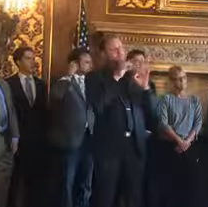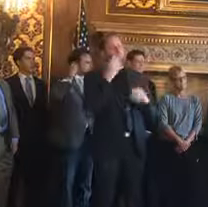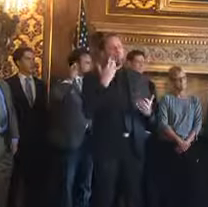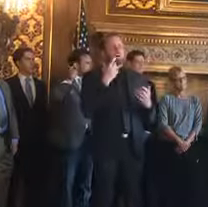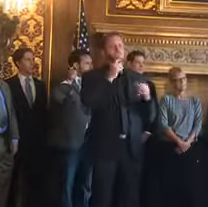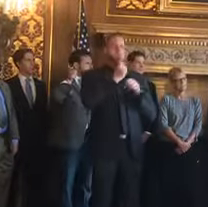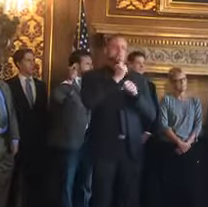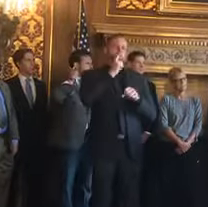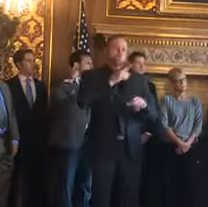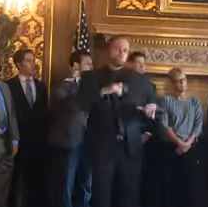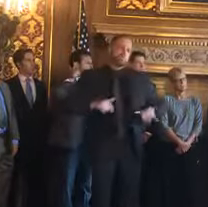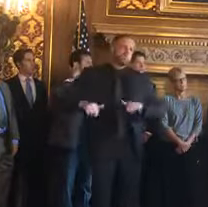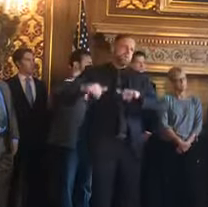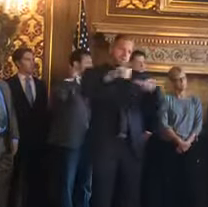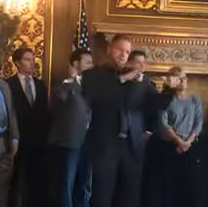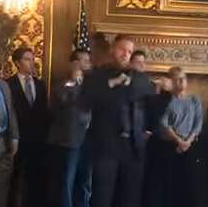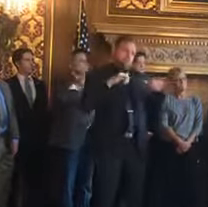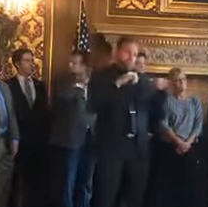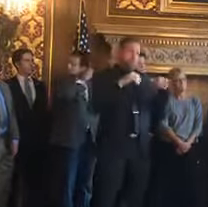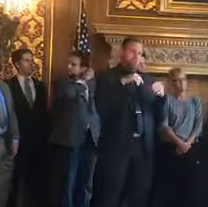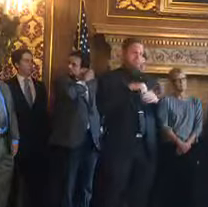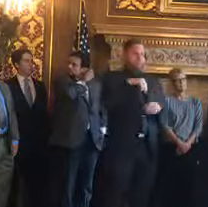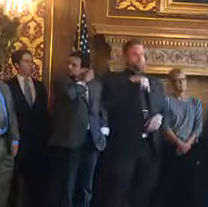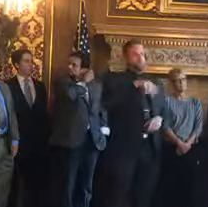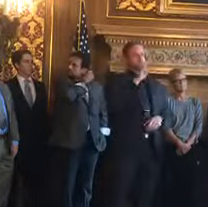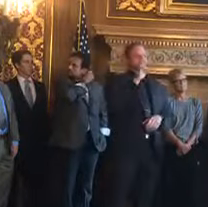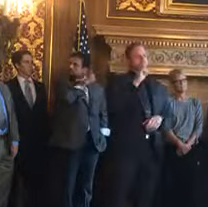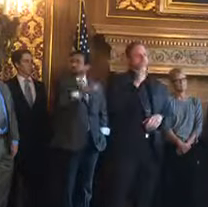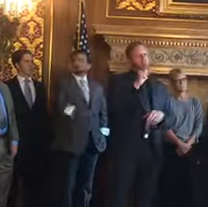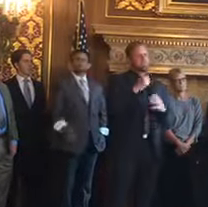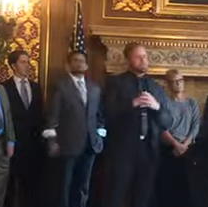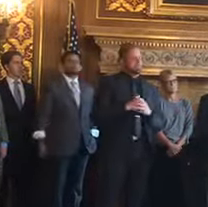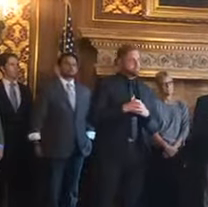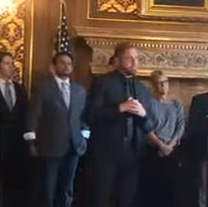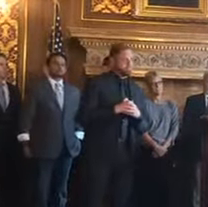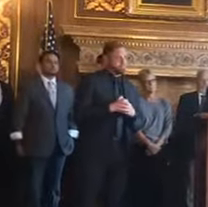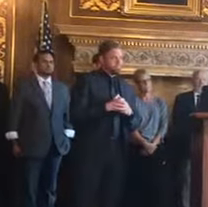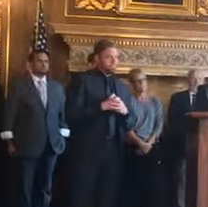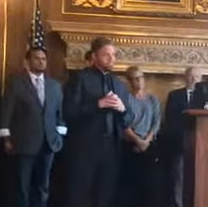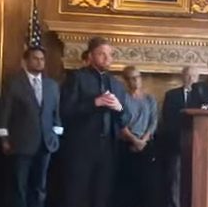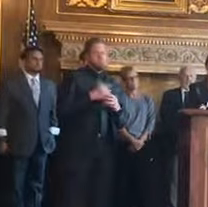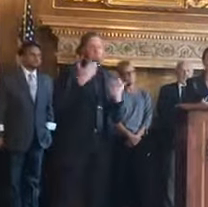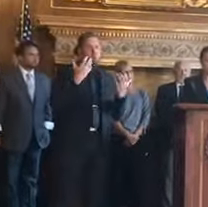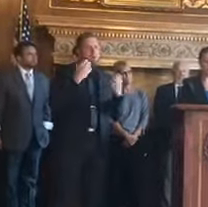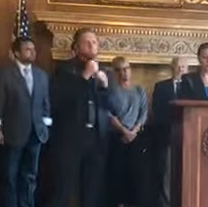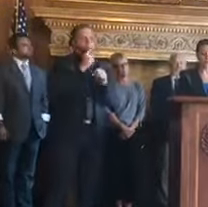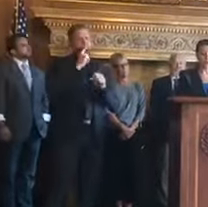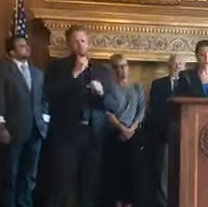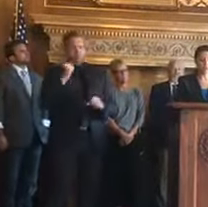services, that you are getting qualified interpreters that match that setting.